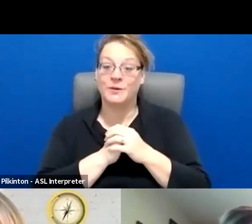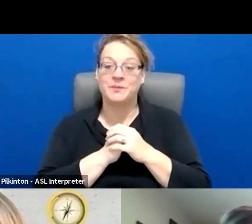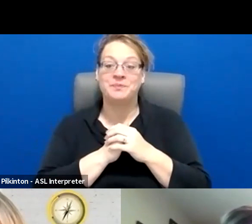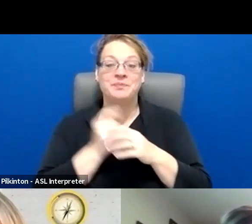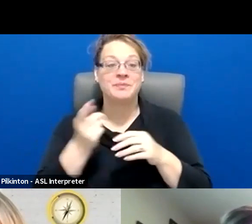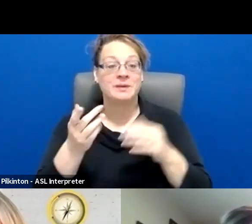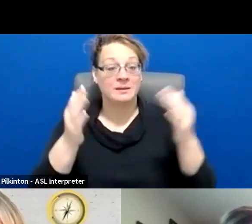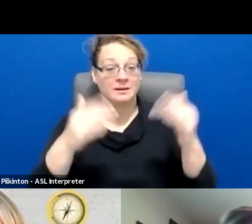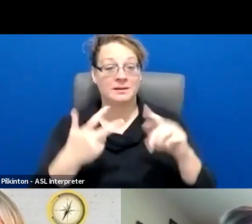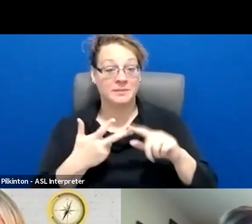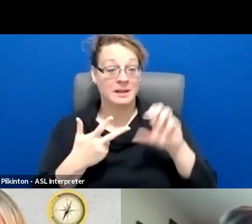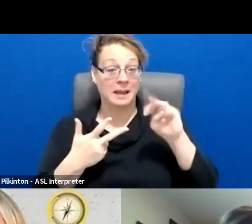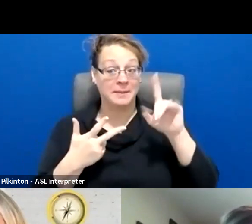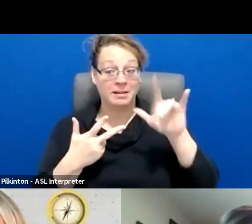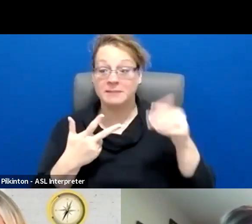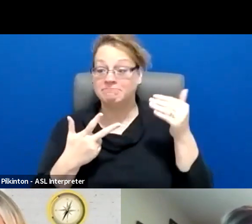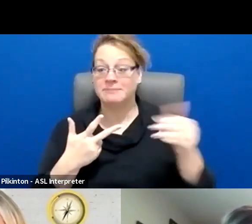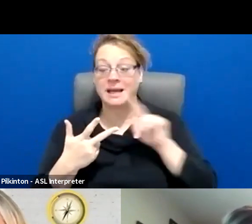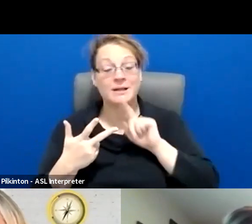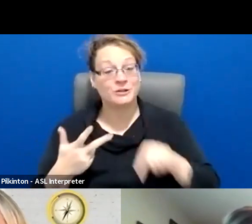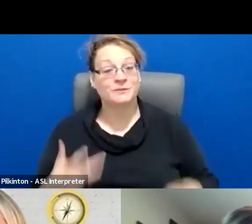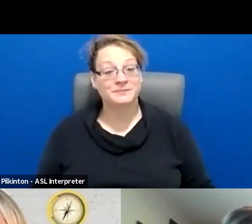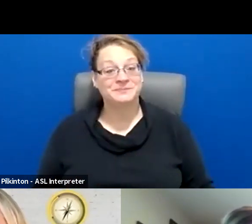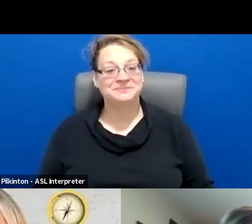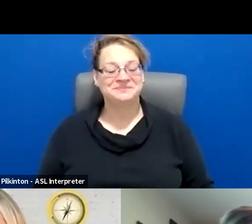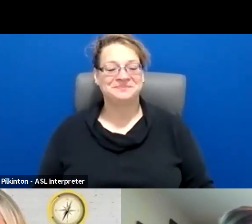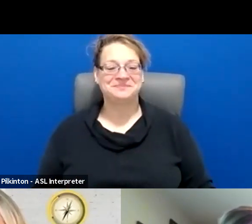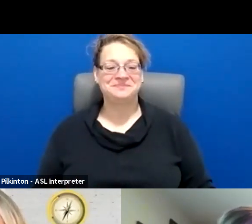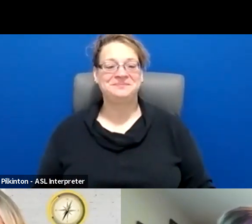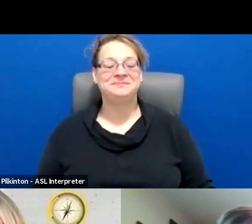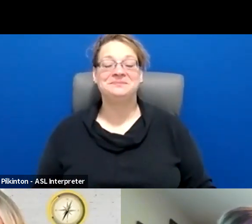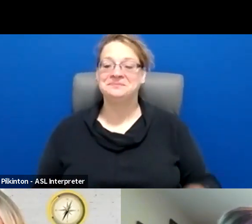We will see if it comes out – truly. But you talk about how you overcame some startling blocks.